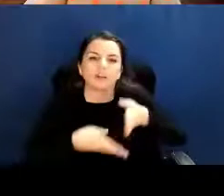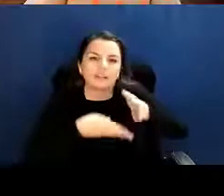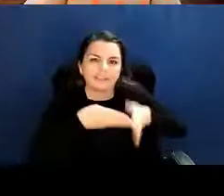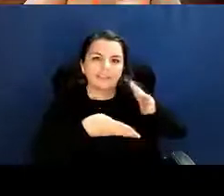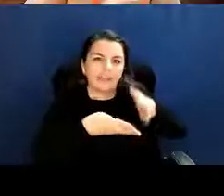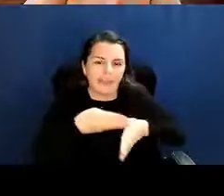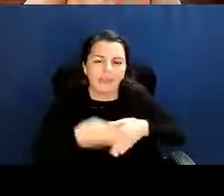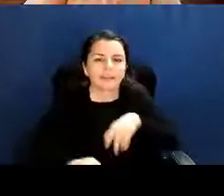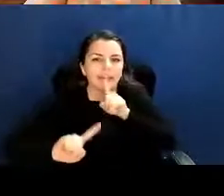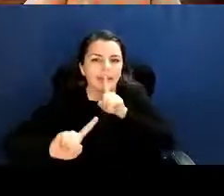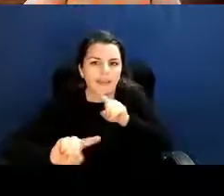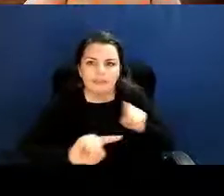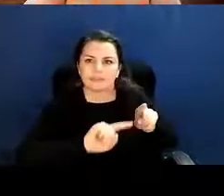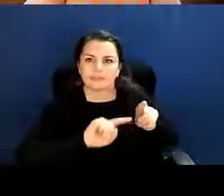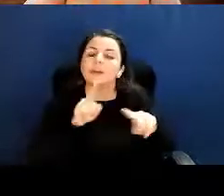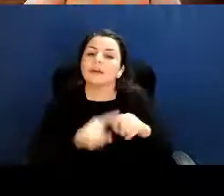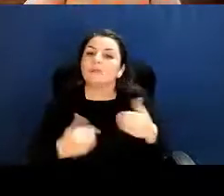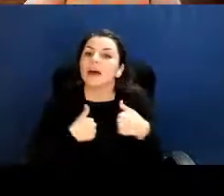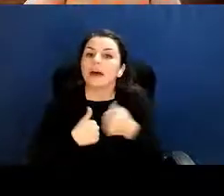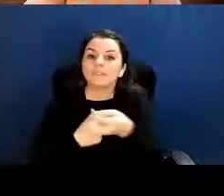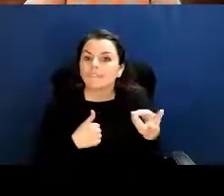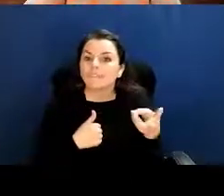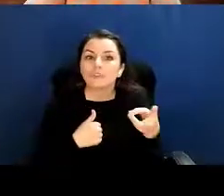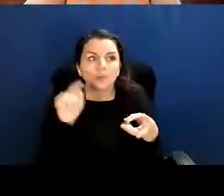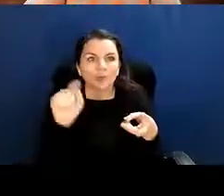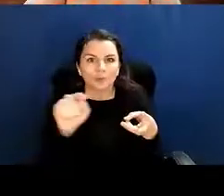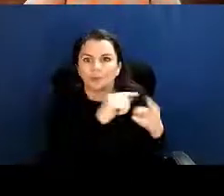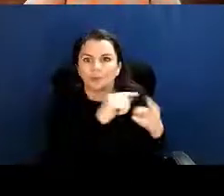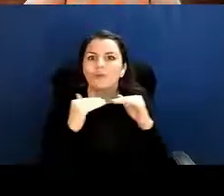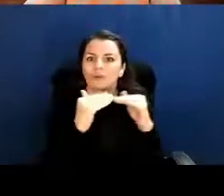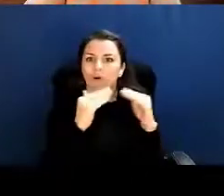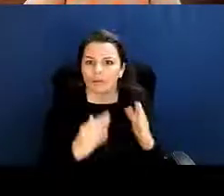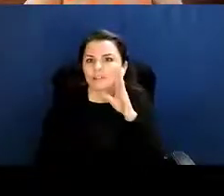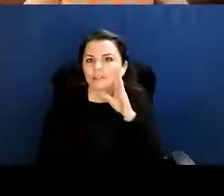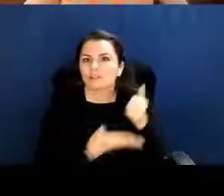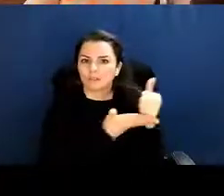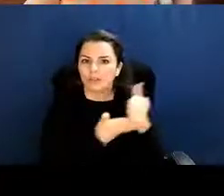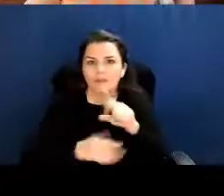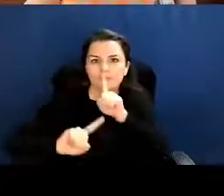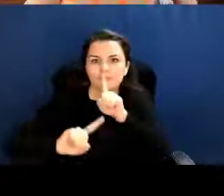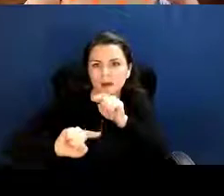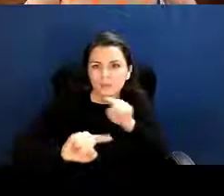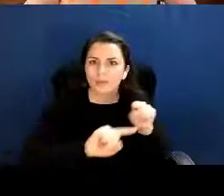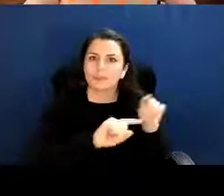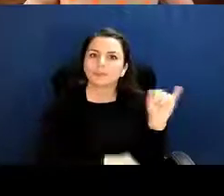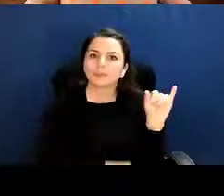but I have several very knowledgeable colleagues answering questions in the chat and you can also put your questions there.